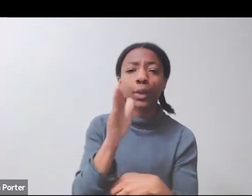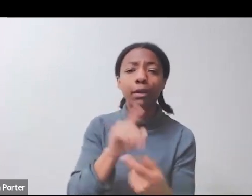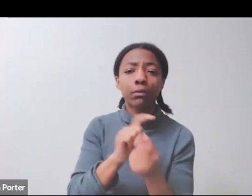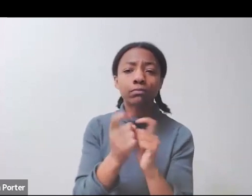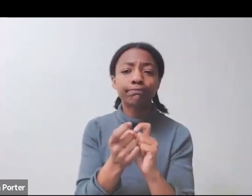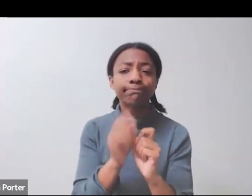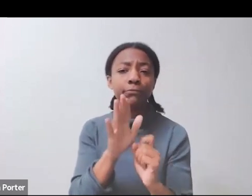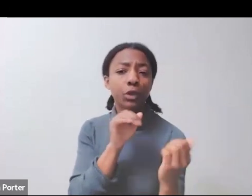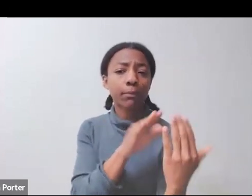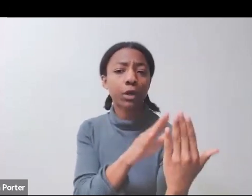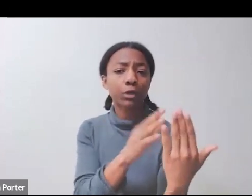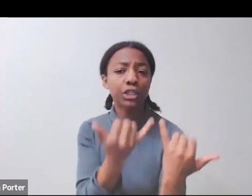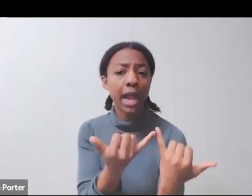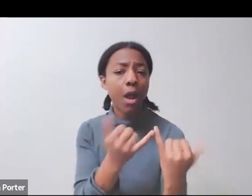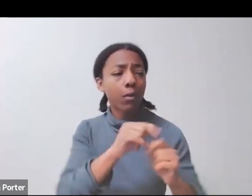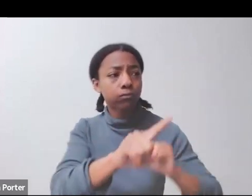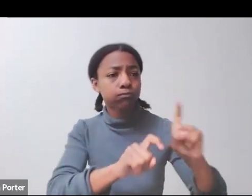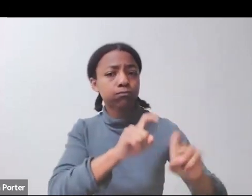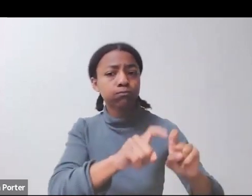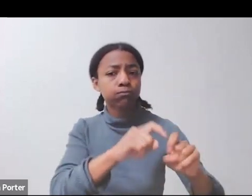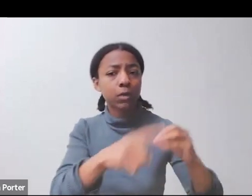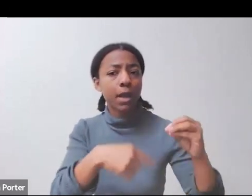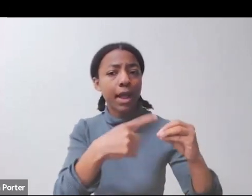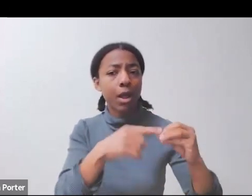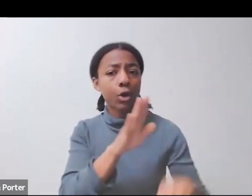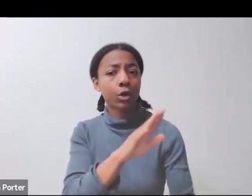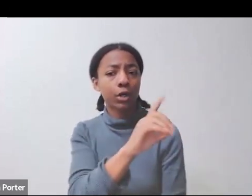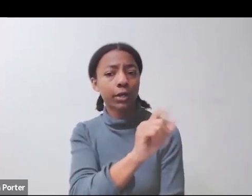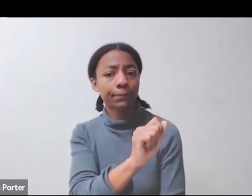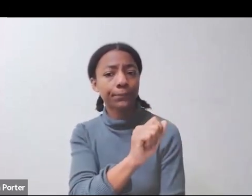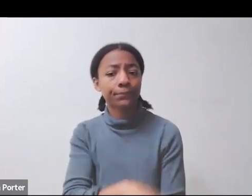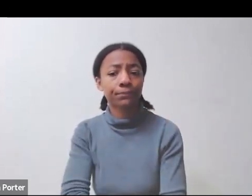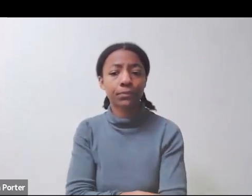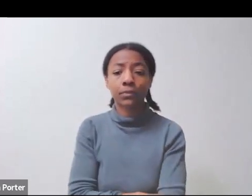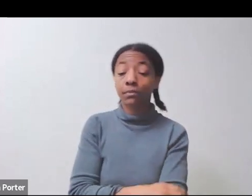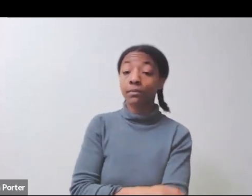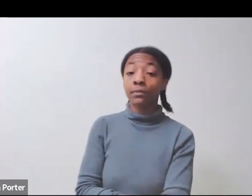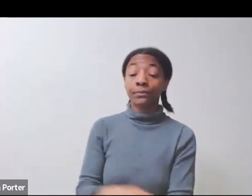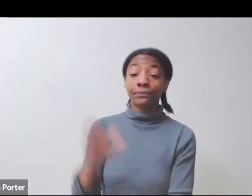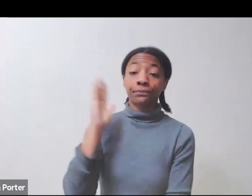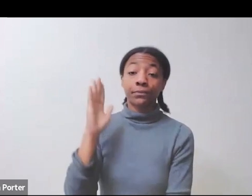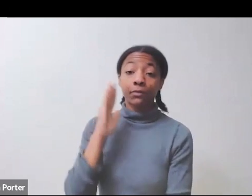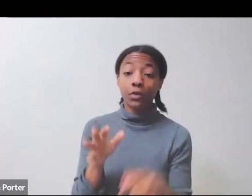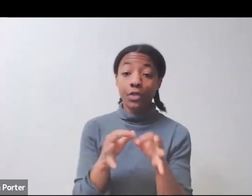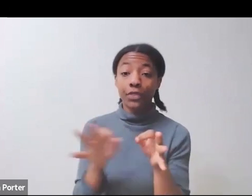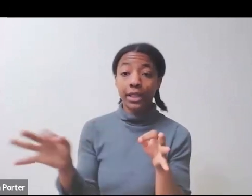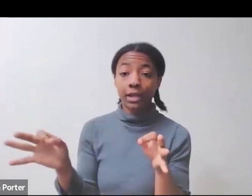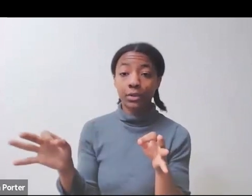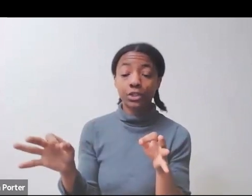I think I've mentioned two of them. One is when we published that, we said blind or visually impaired. I have switched that and I switched on the slide to blind and low vision.